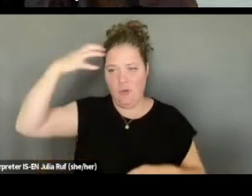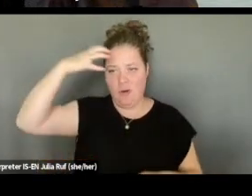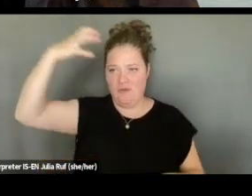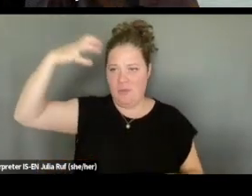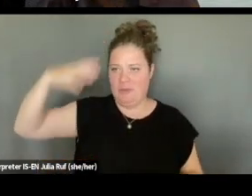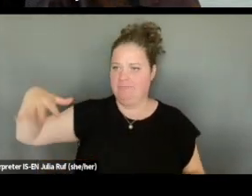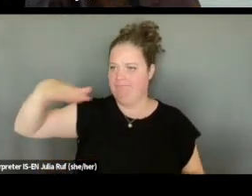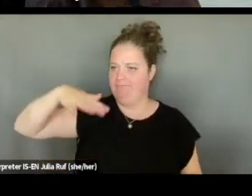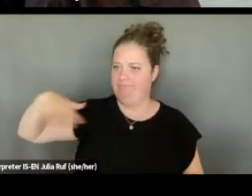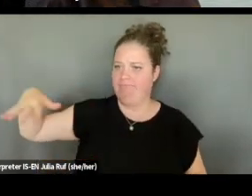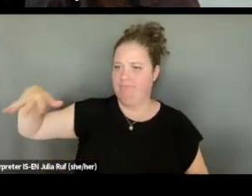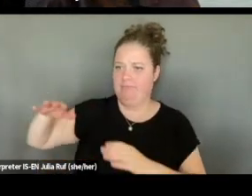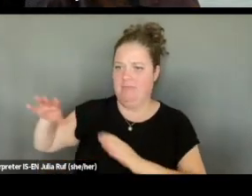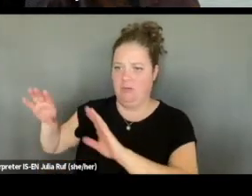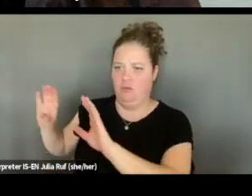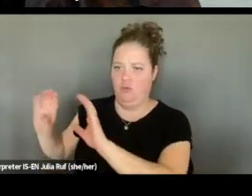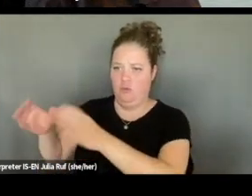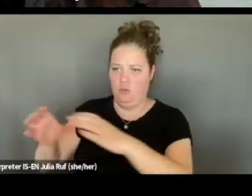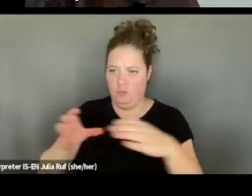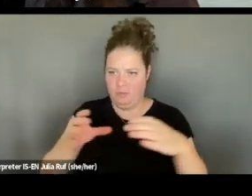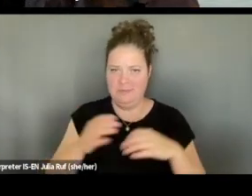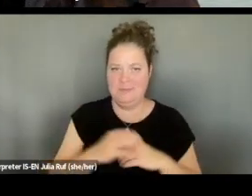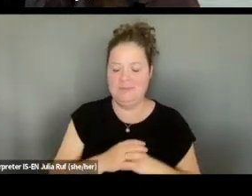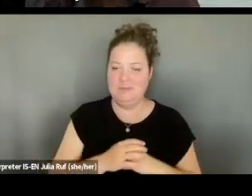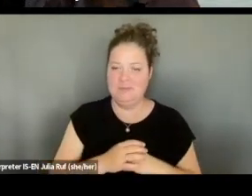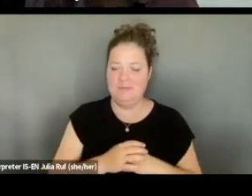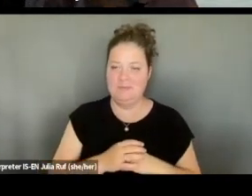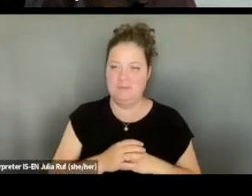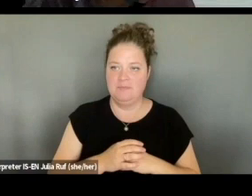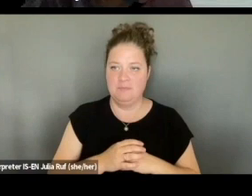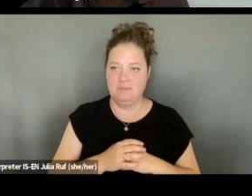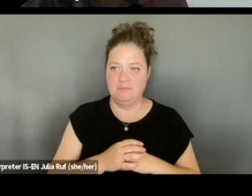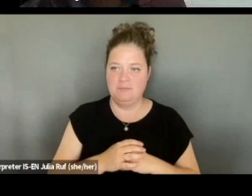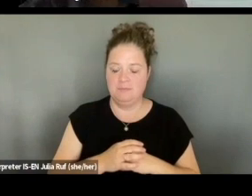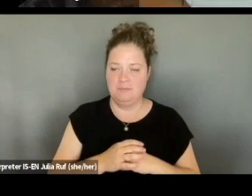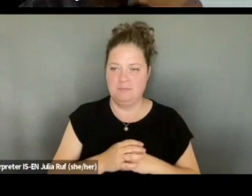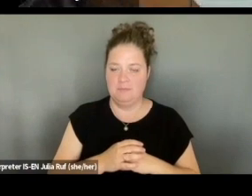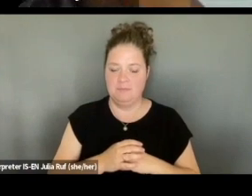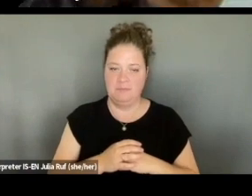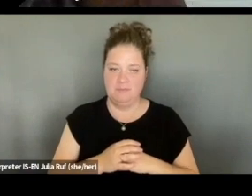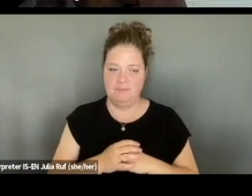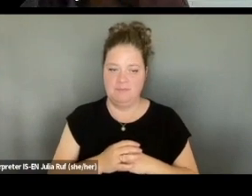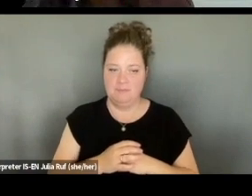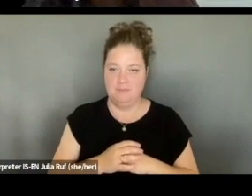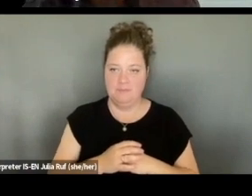bodies, and this is kind of the summary of the research we did in the beginning.